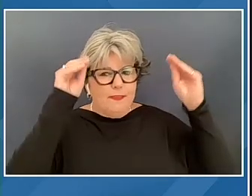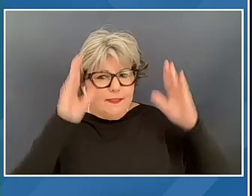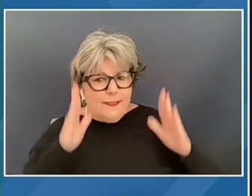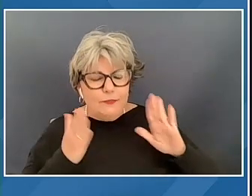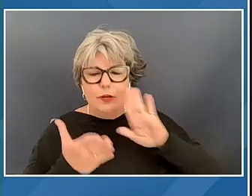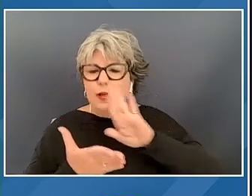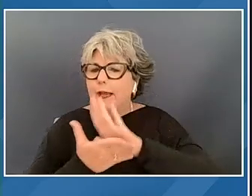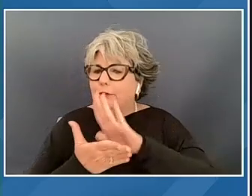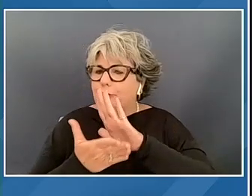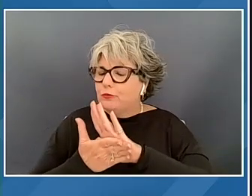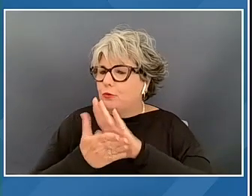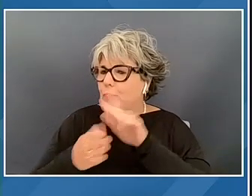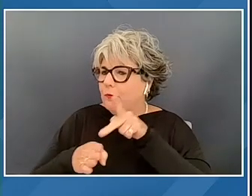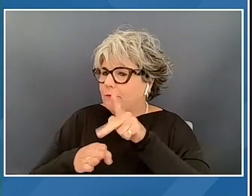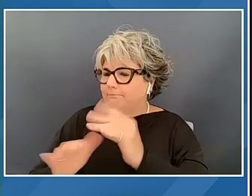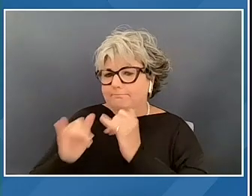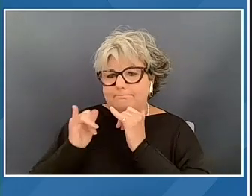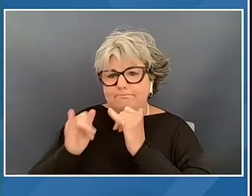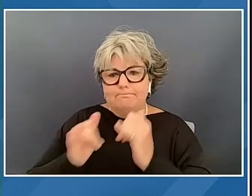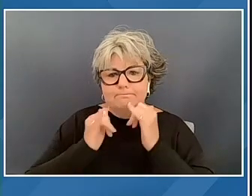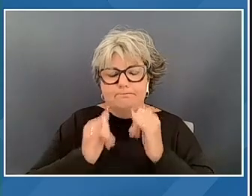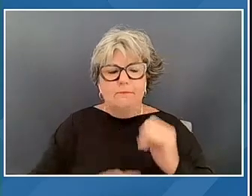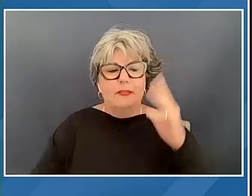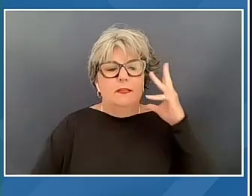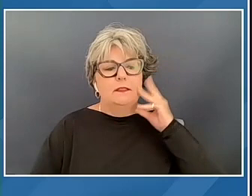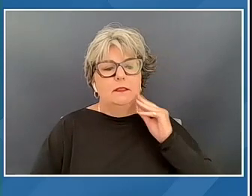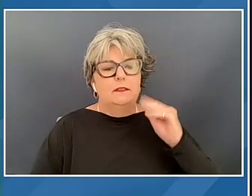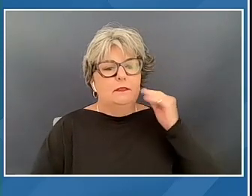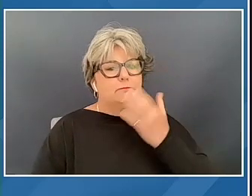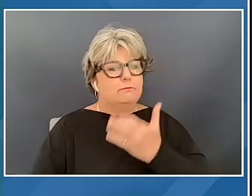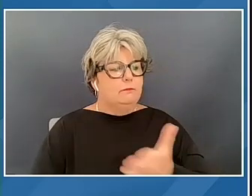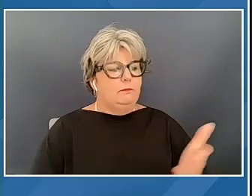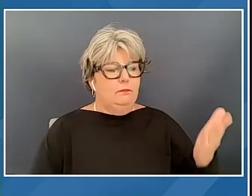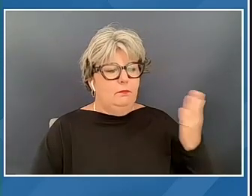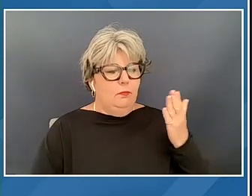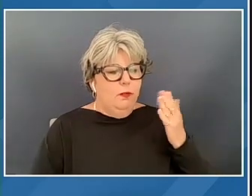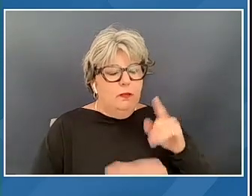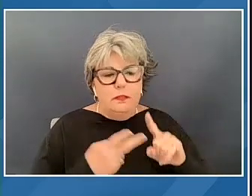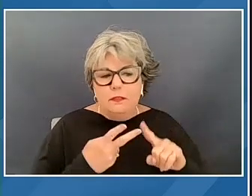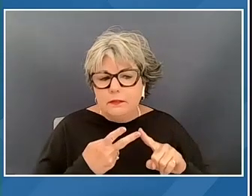who've had similar experiences, they say, you know, they've started off with 40 or